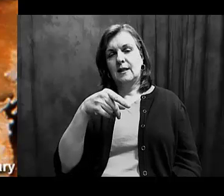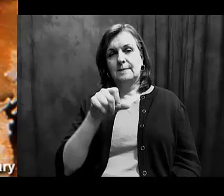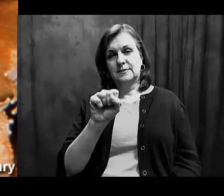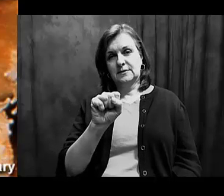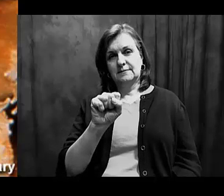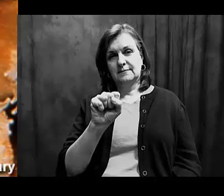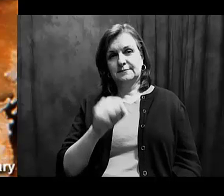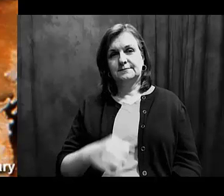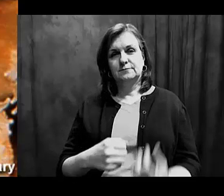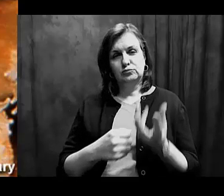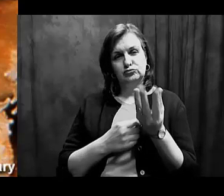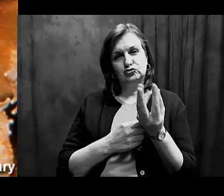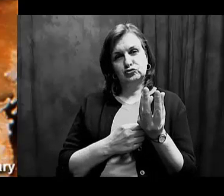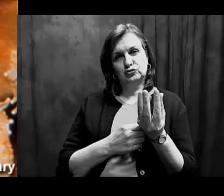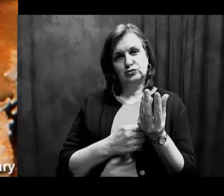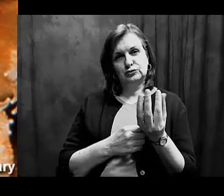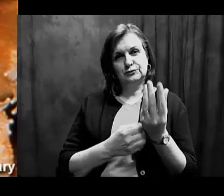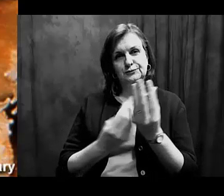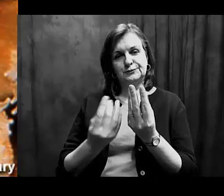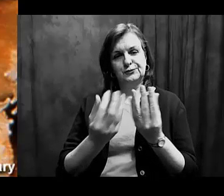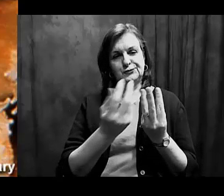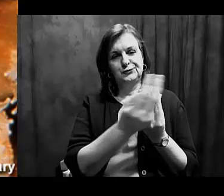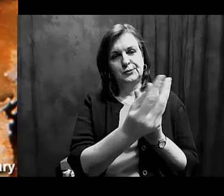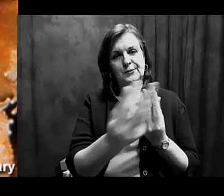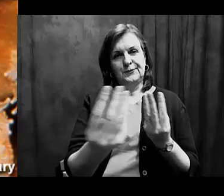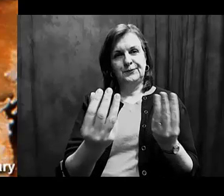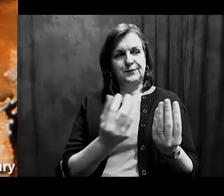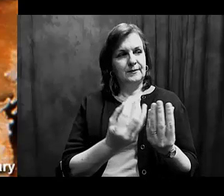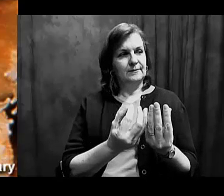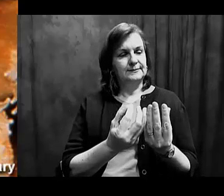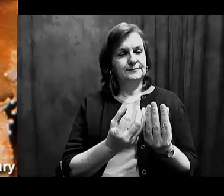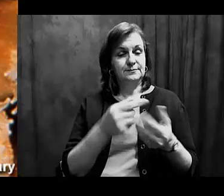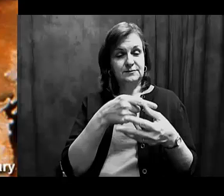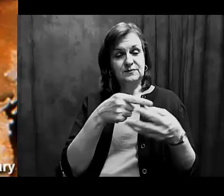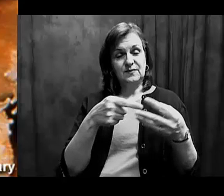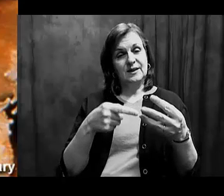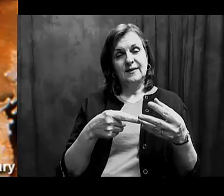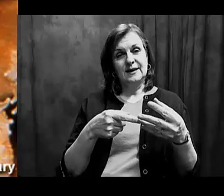these are basic choral polyps